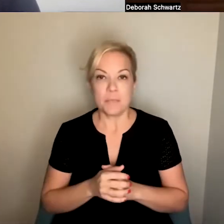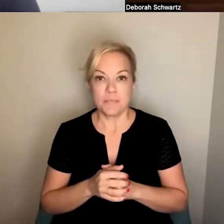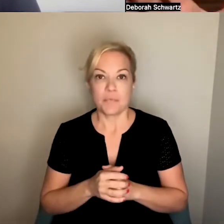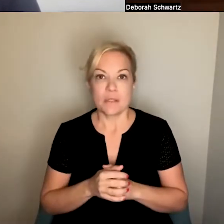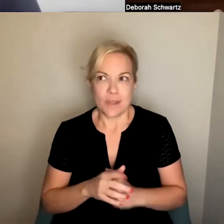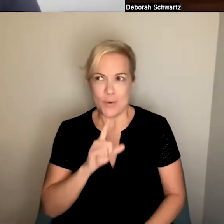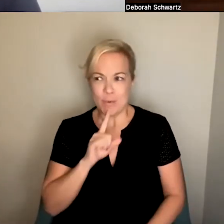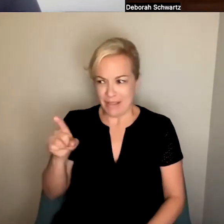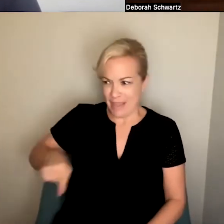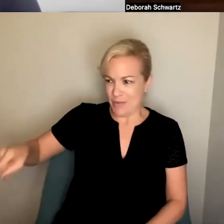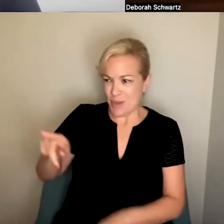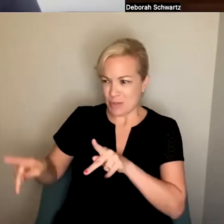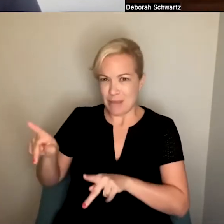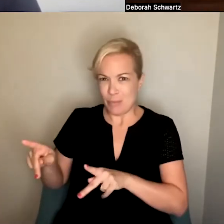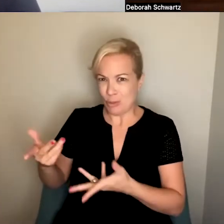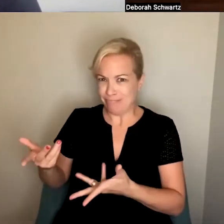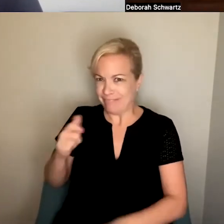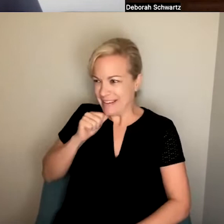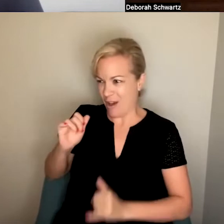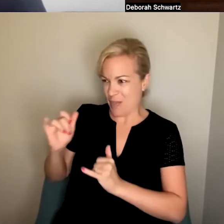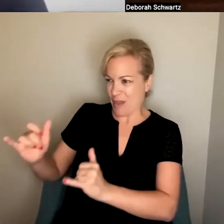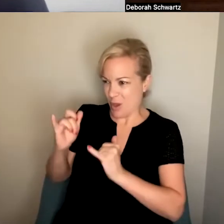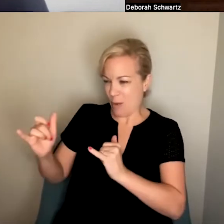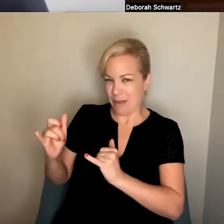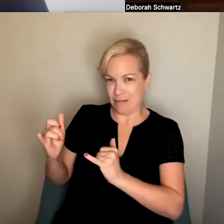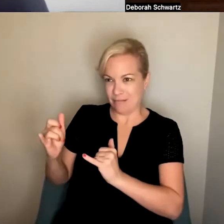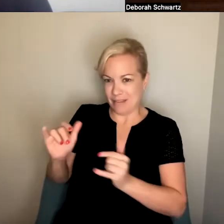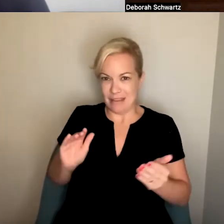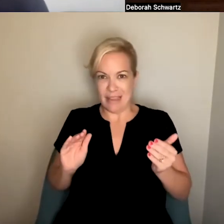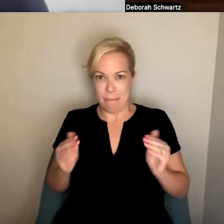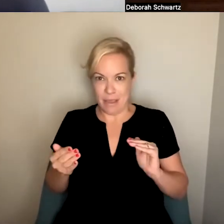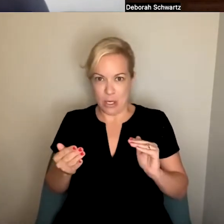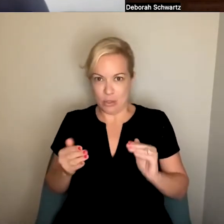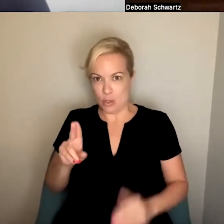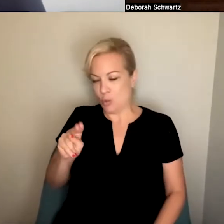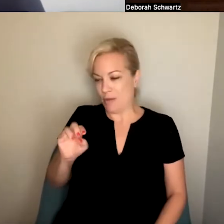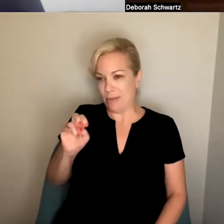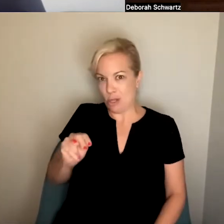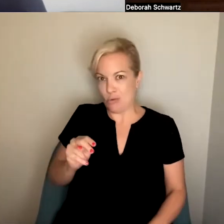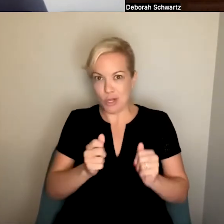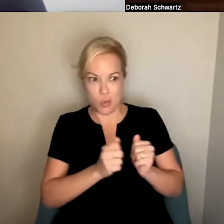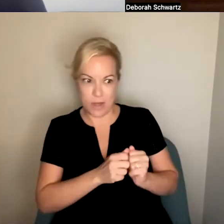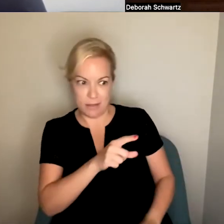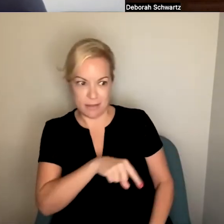with those folks than we would have if we were in the union with, you know, the the folks who